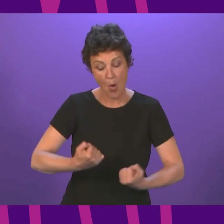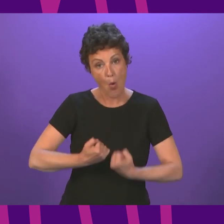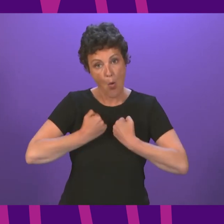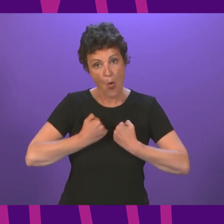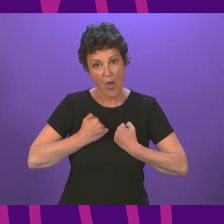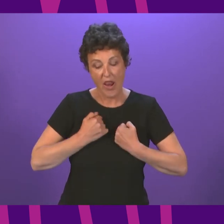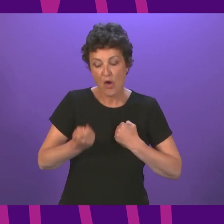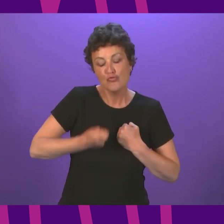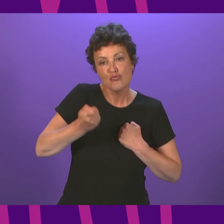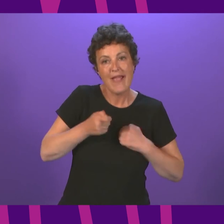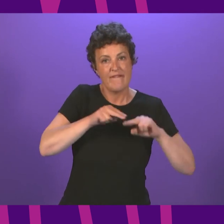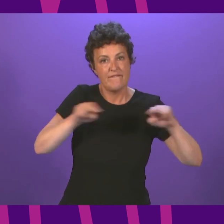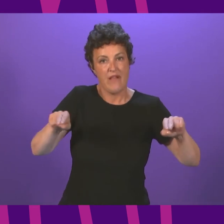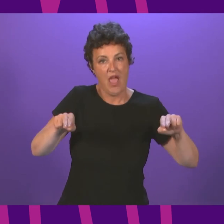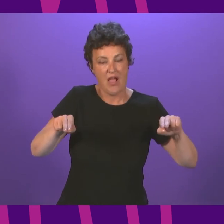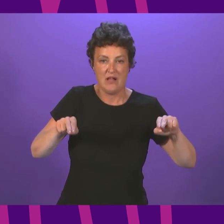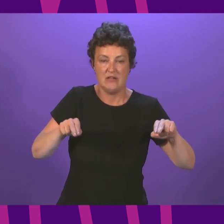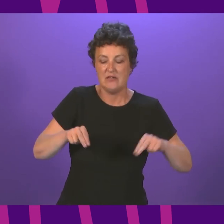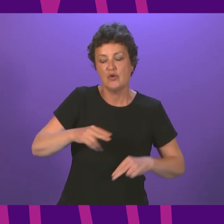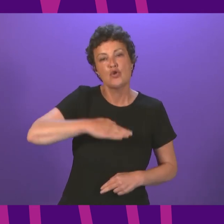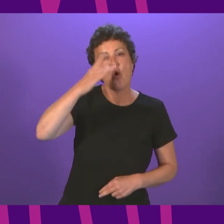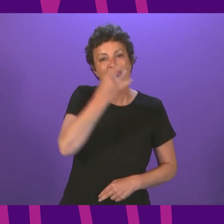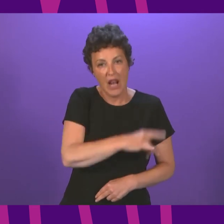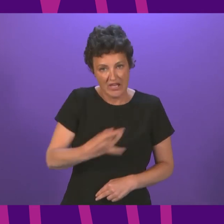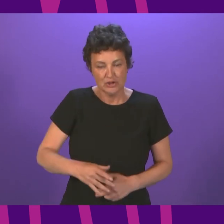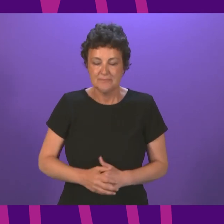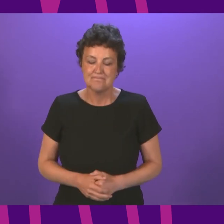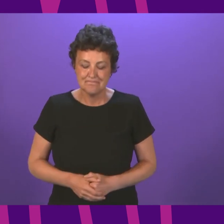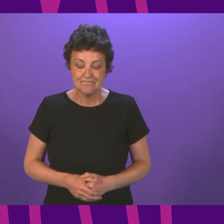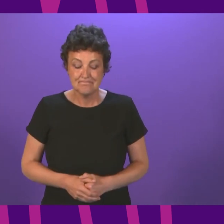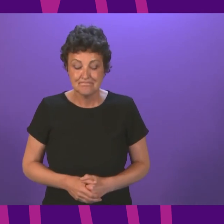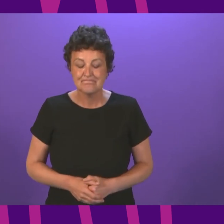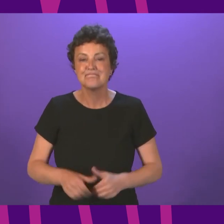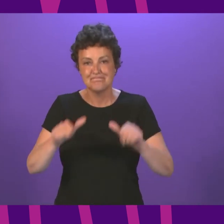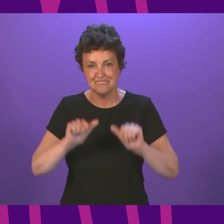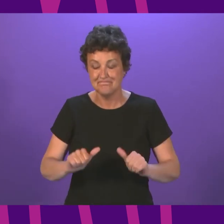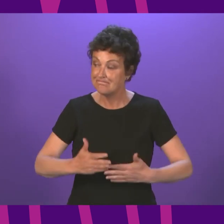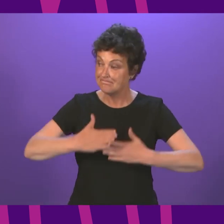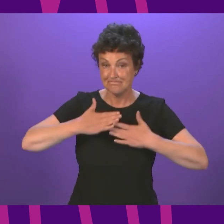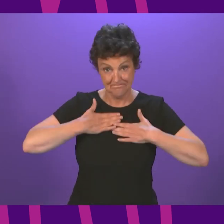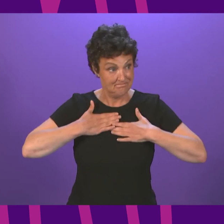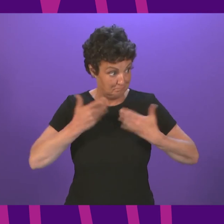am not sure whether the Deputy First Minister is part of the SNP’s right wing that the